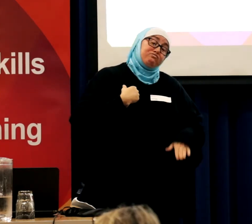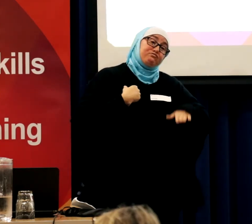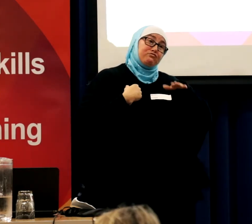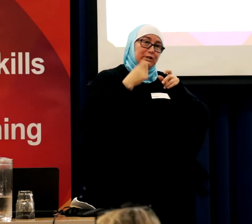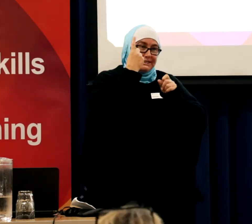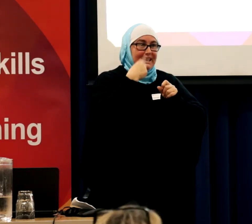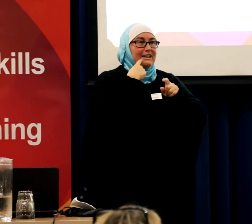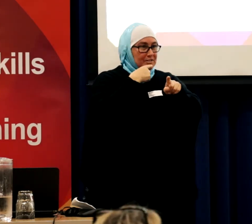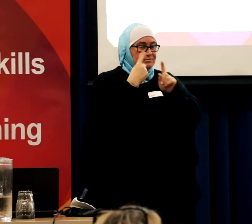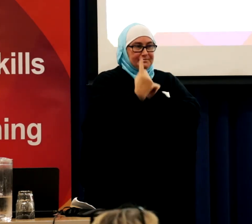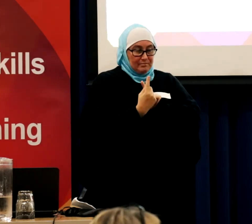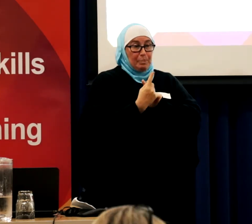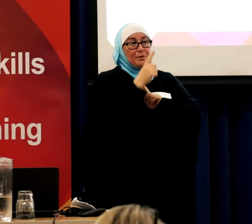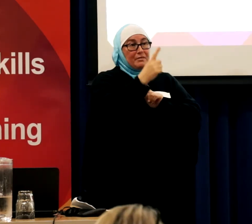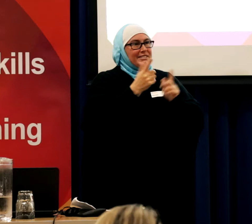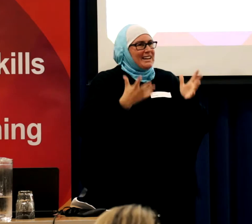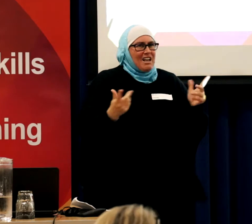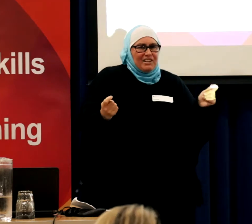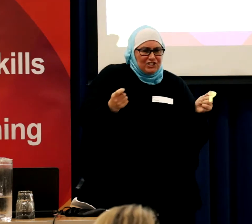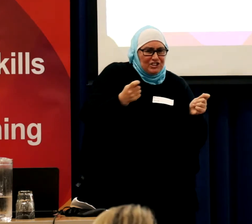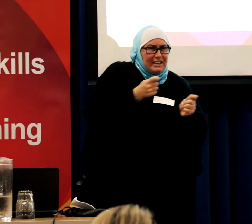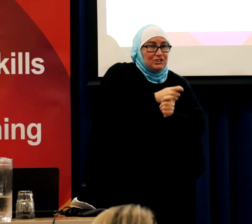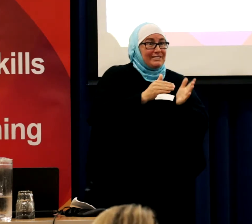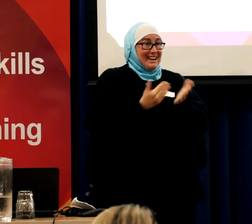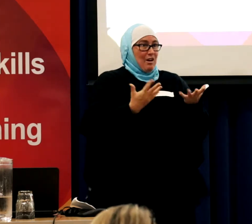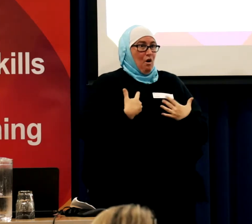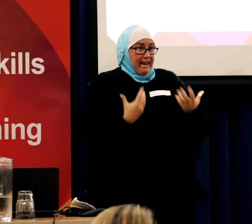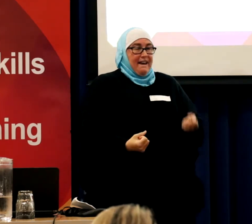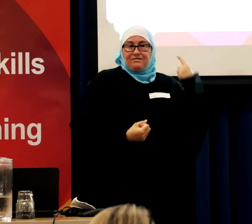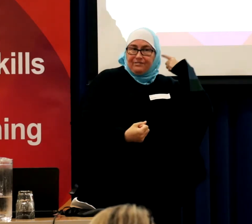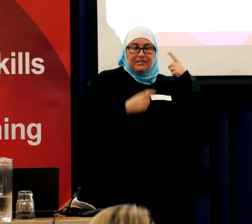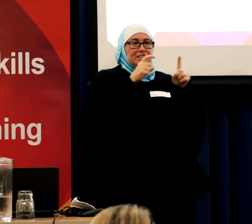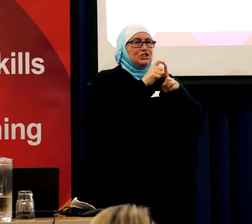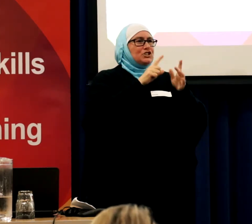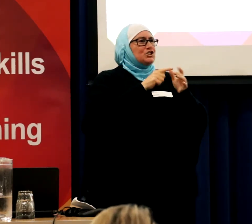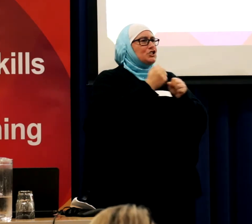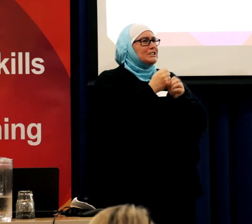So I grew up with that, having to speak one-on-one.